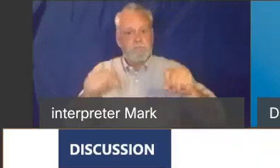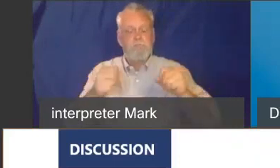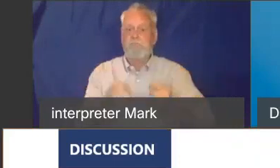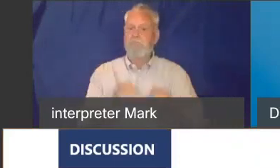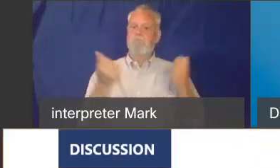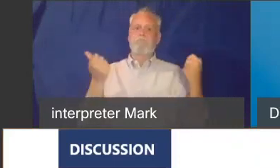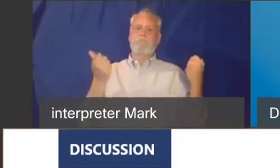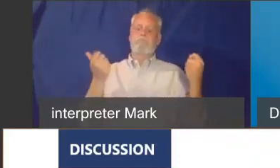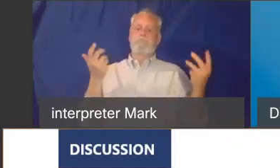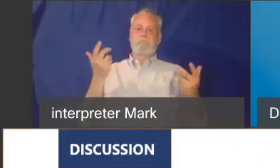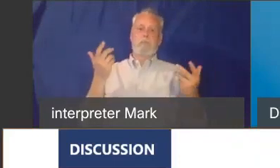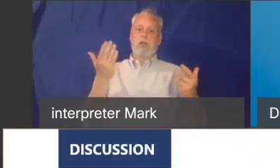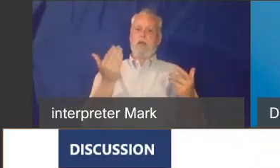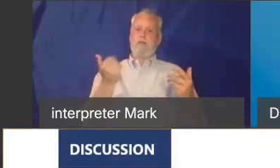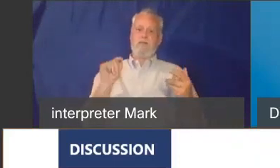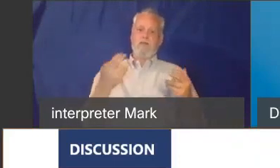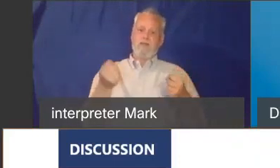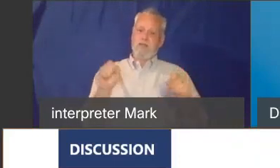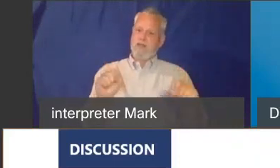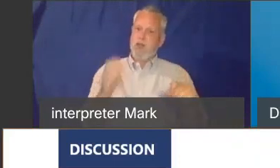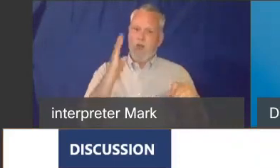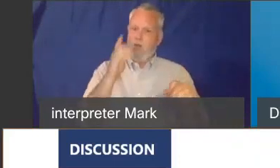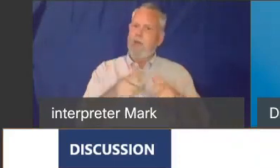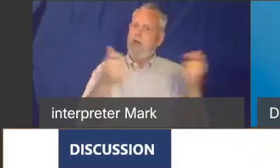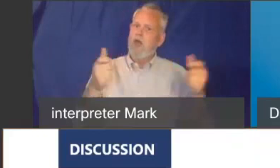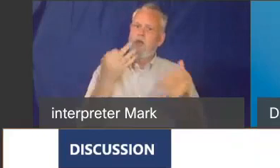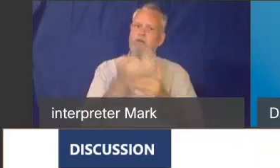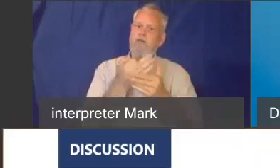15th street is going to be a huge financial impact on all the vendors.